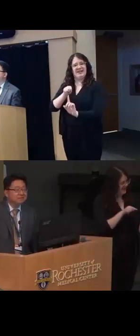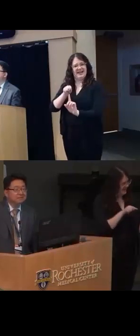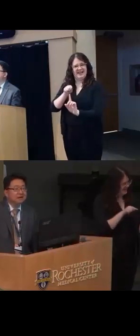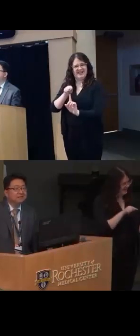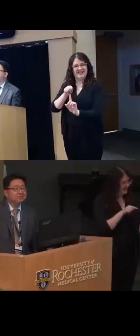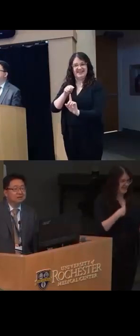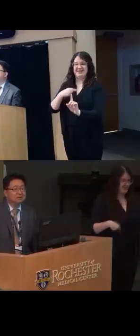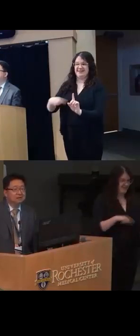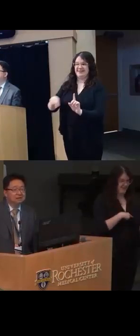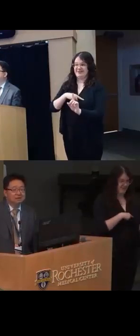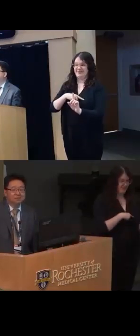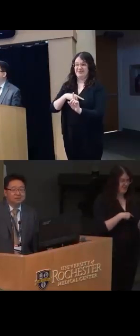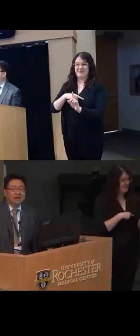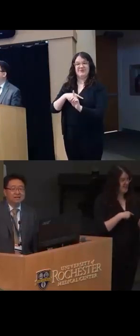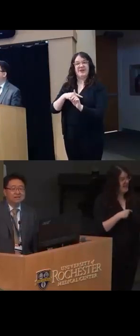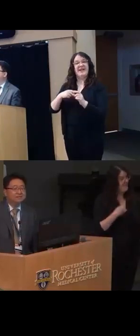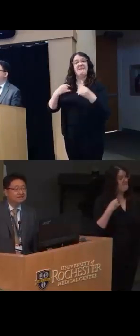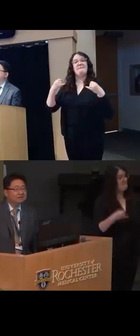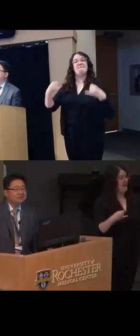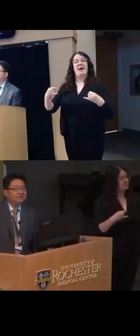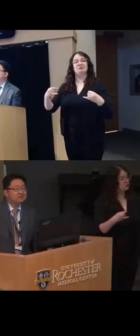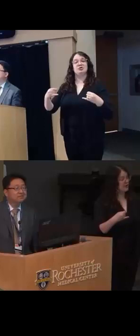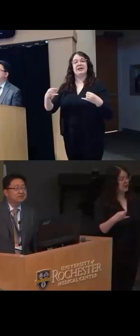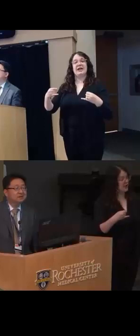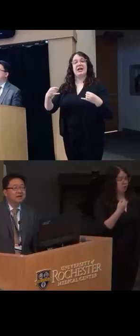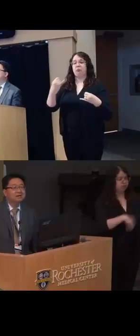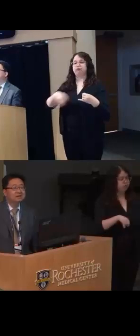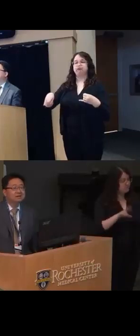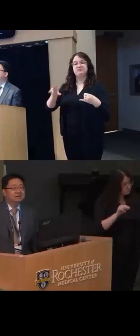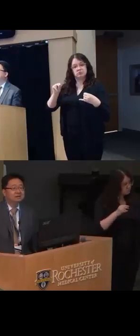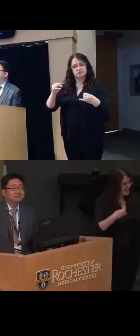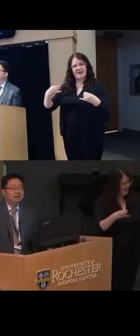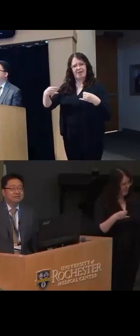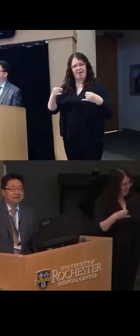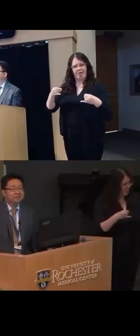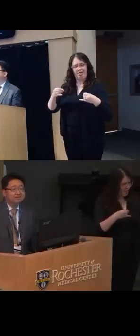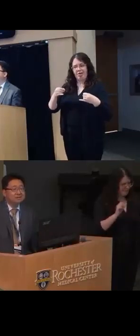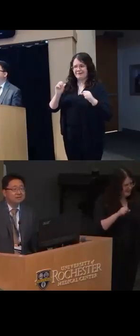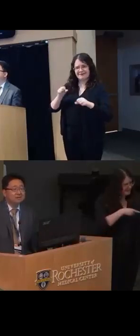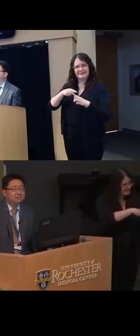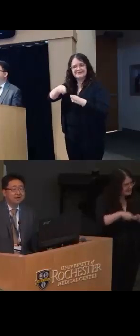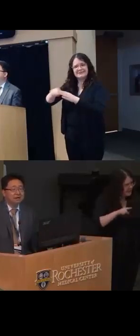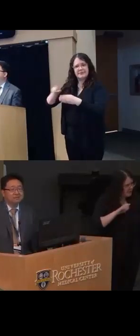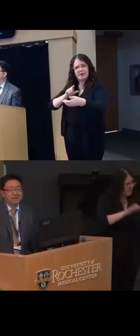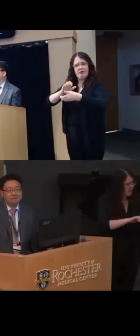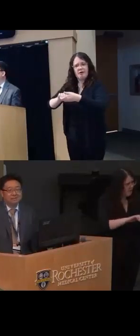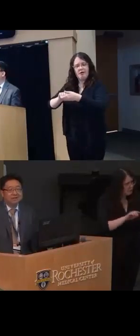permeable boundary over the last several years to the degree now we are very much part of not only